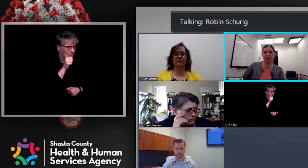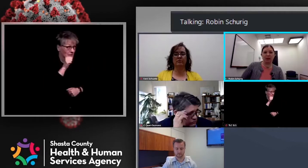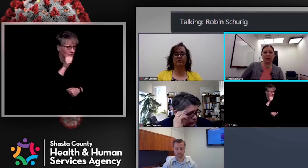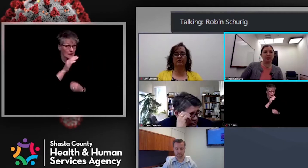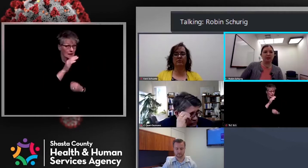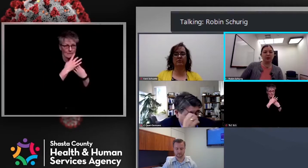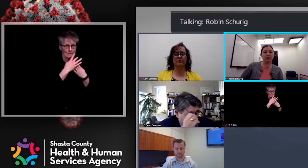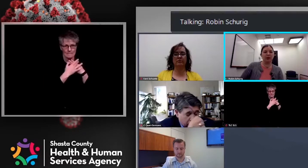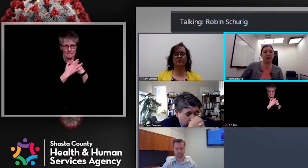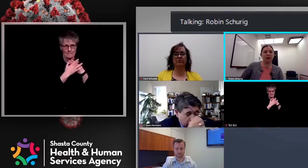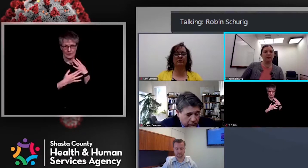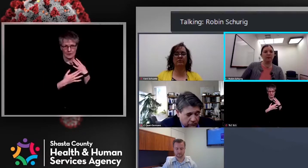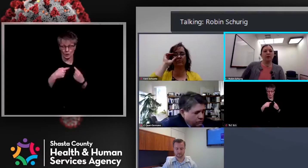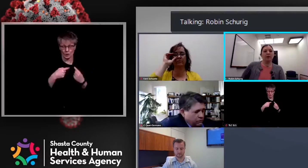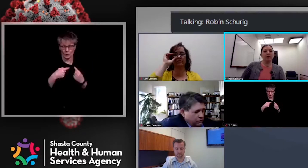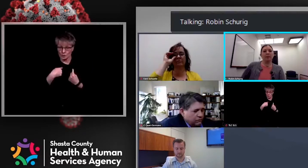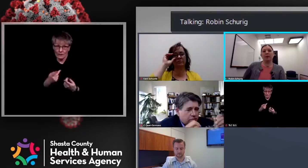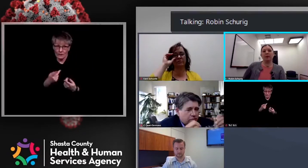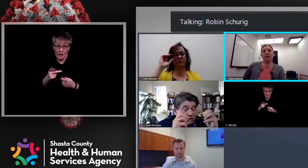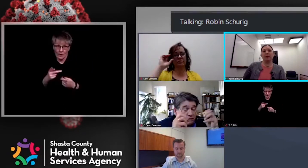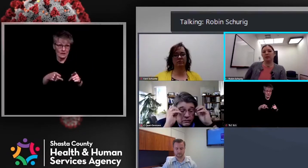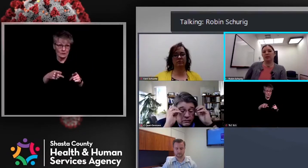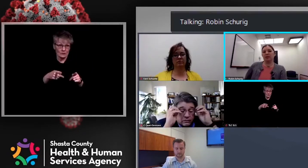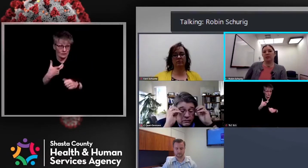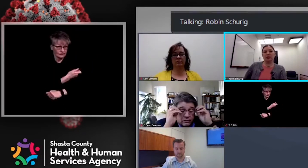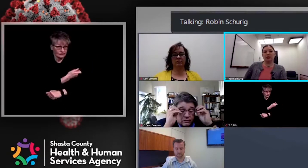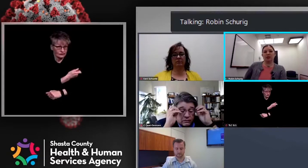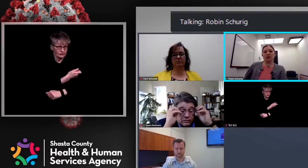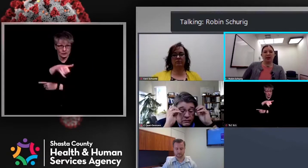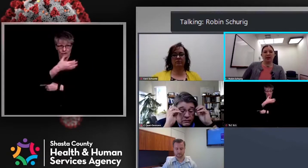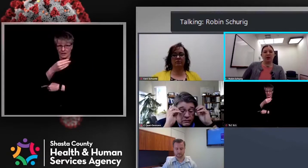such as blood clots here locally. For people who received the Johnson & Johnson